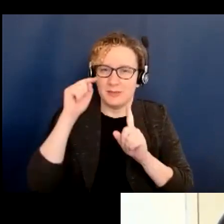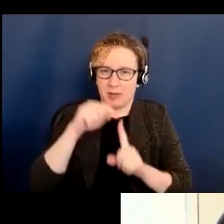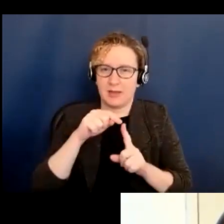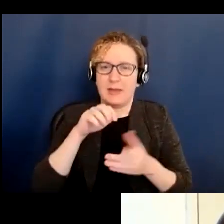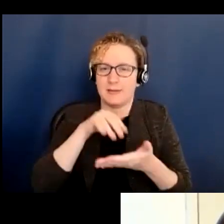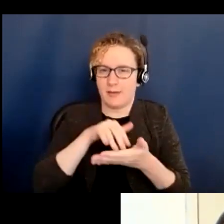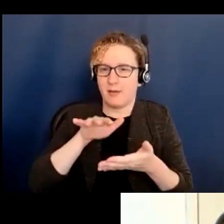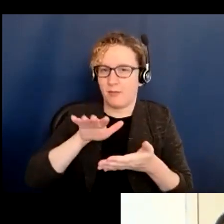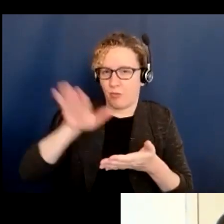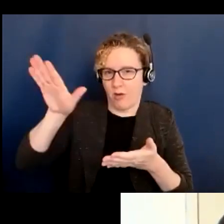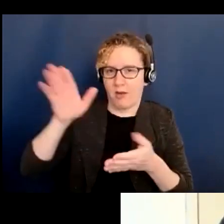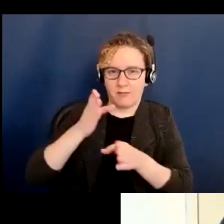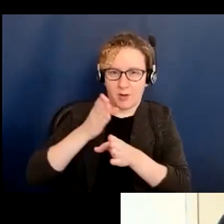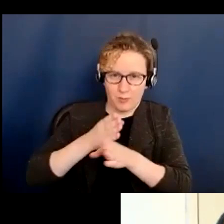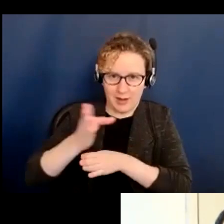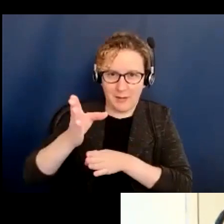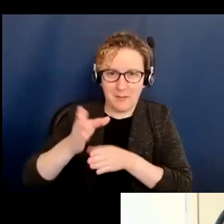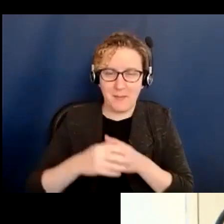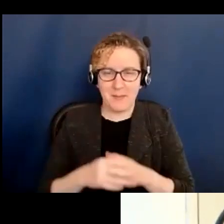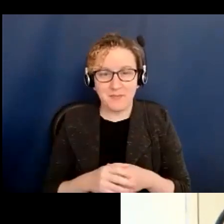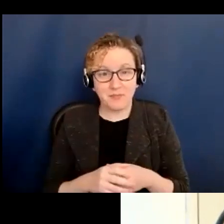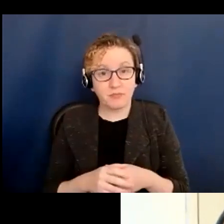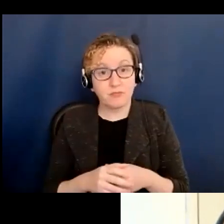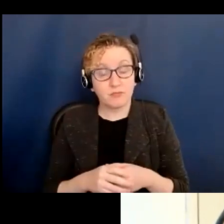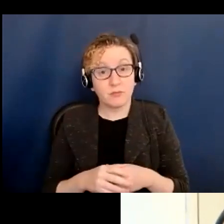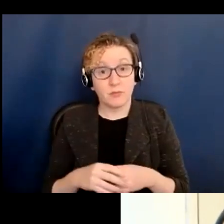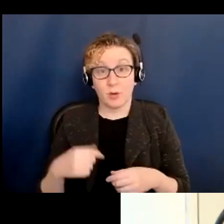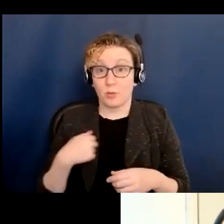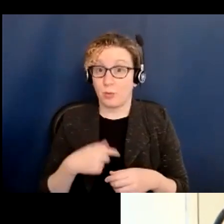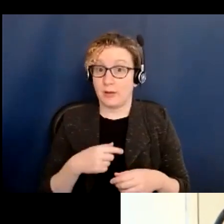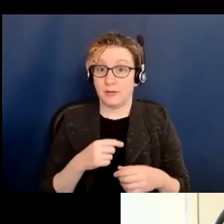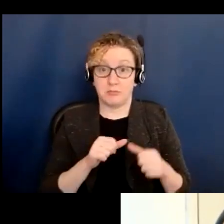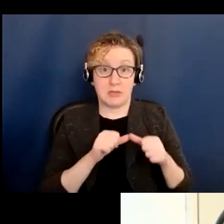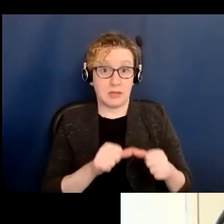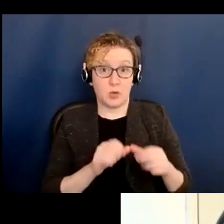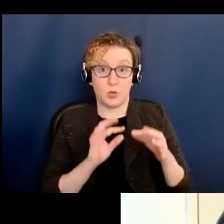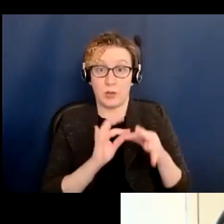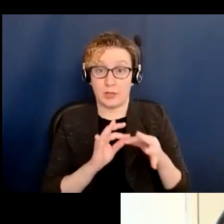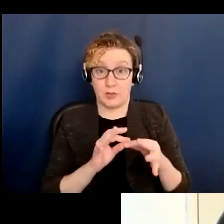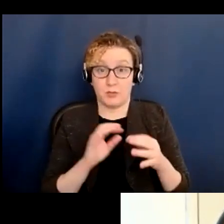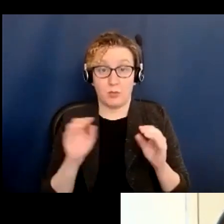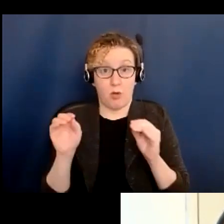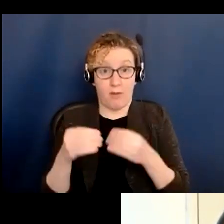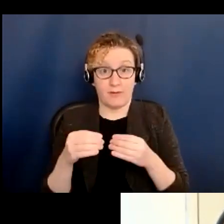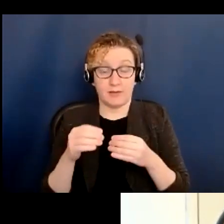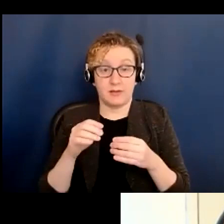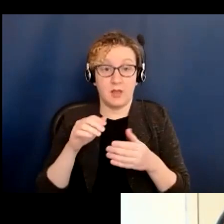arena. We then continued that relationship with the office of services with students who have